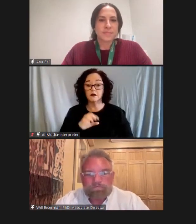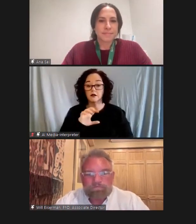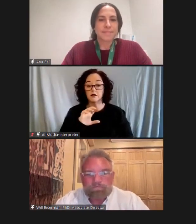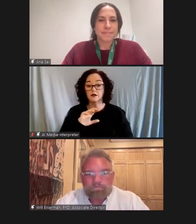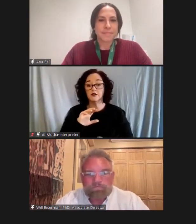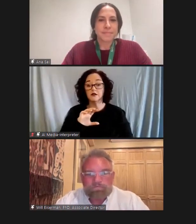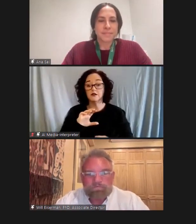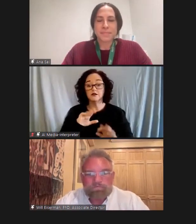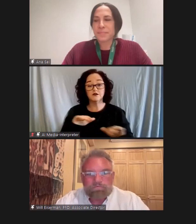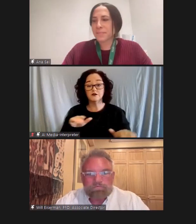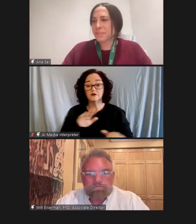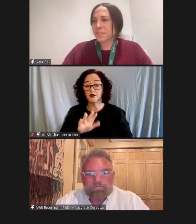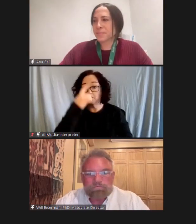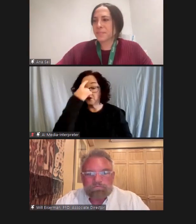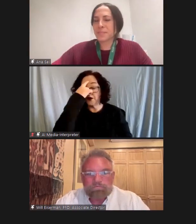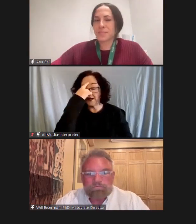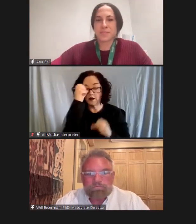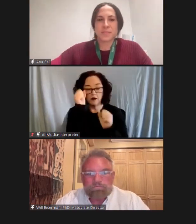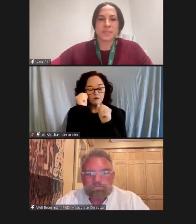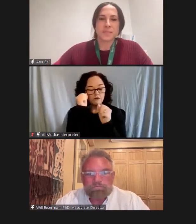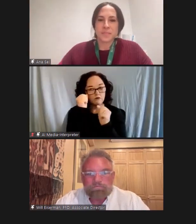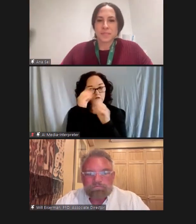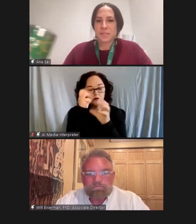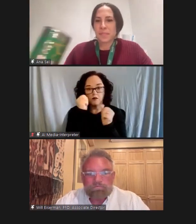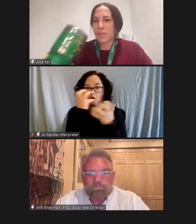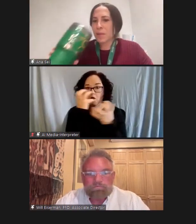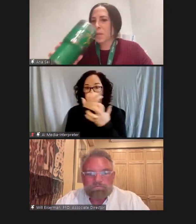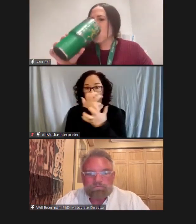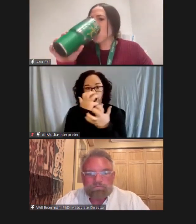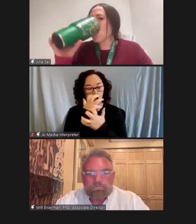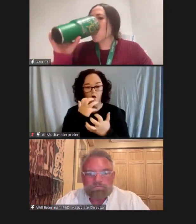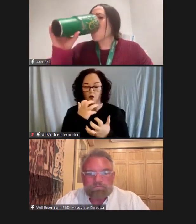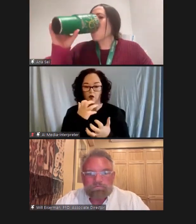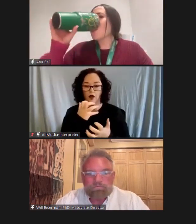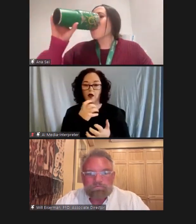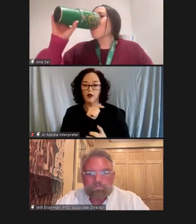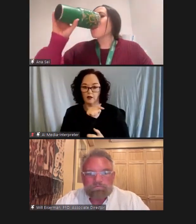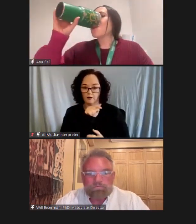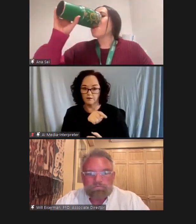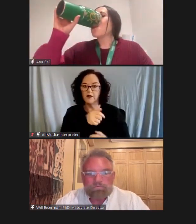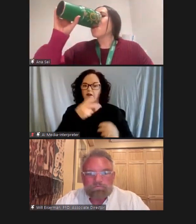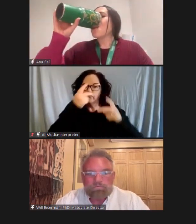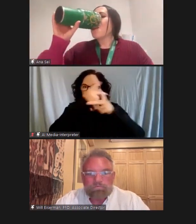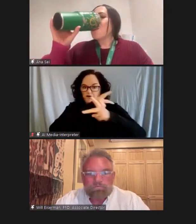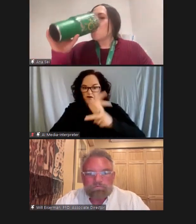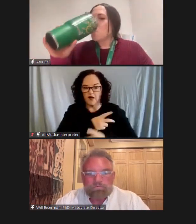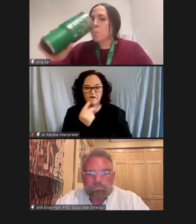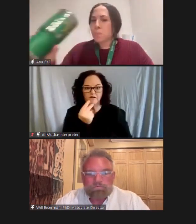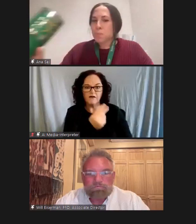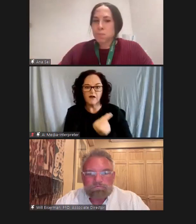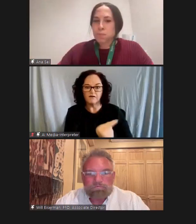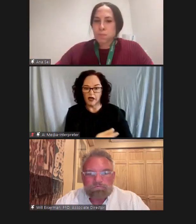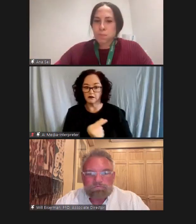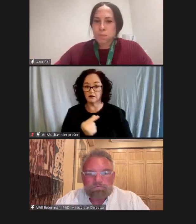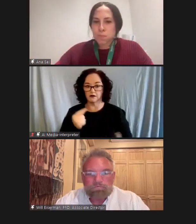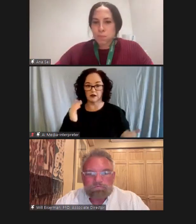because they figure it out a lot faster